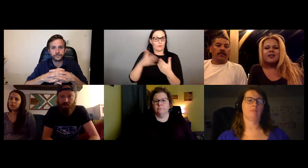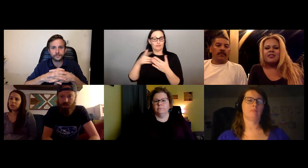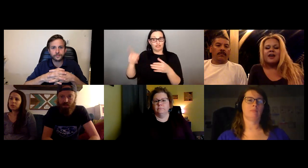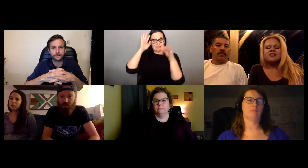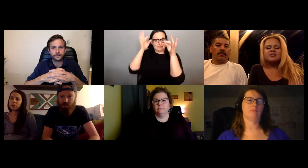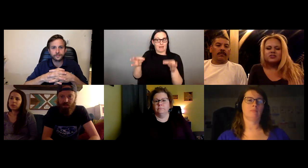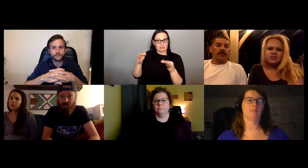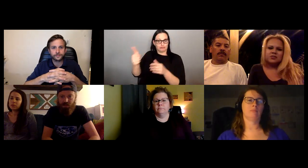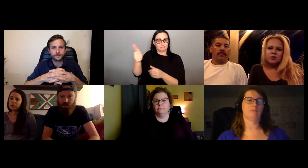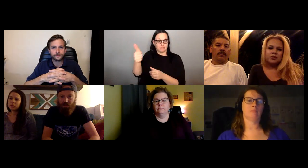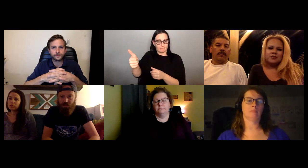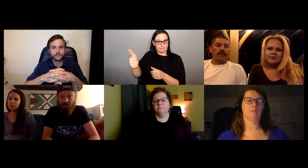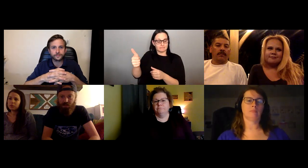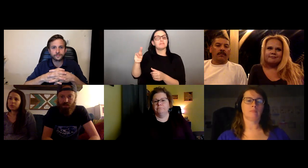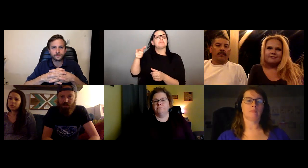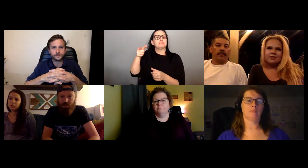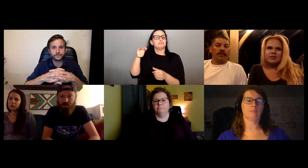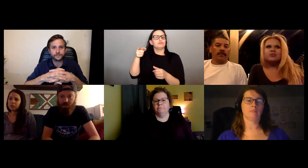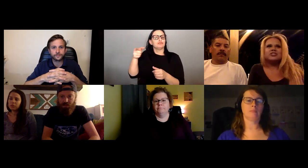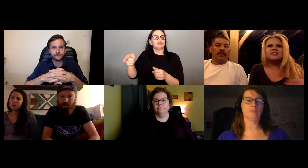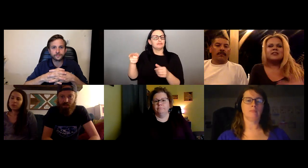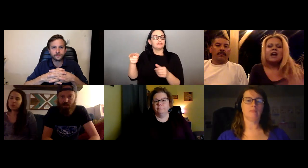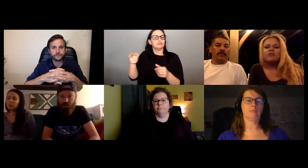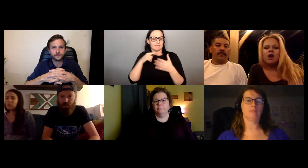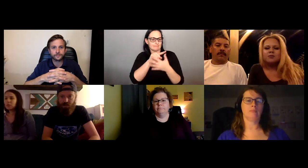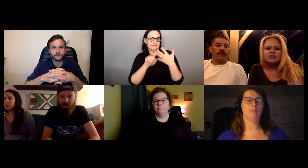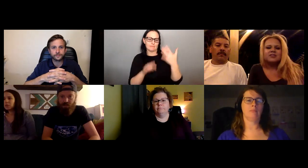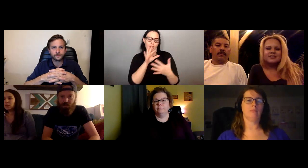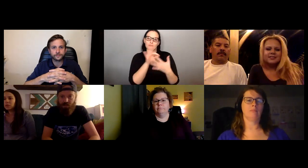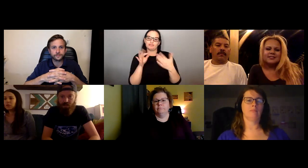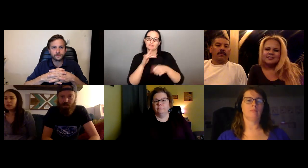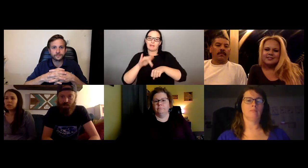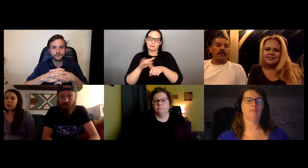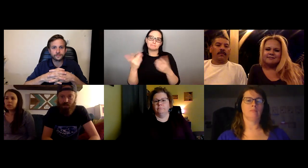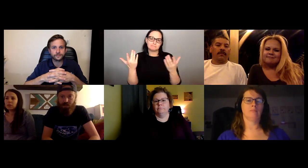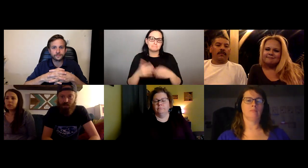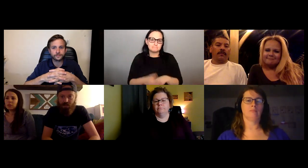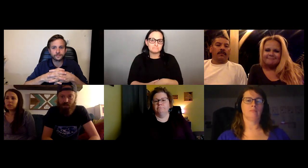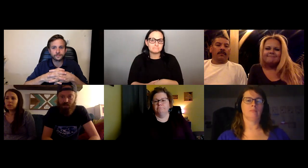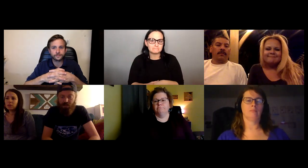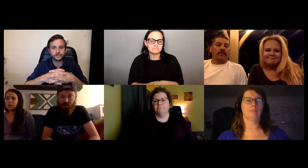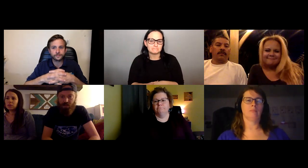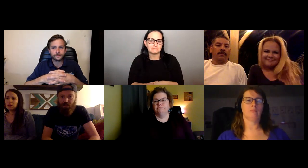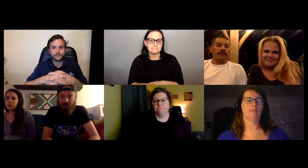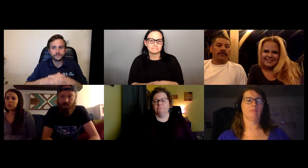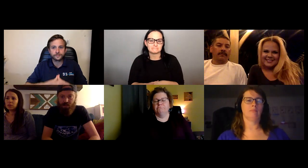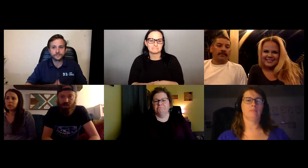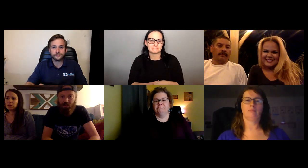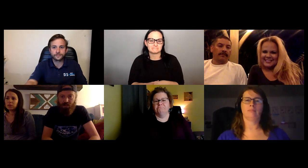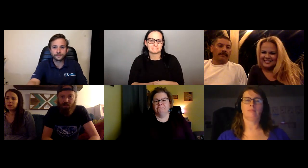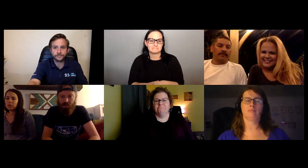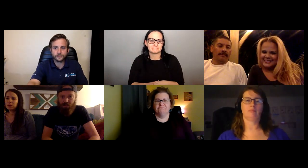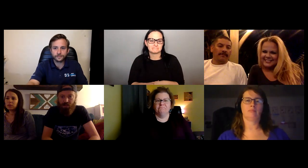that she would you know just